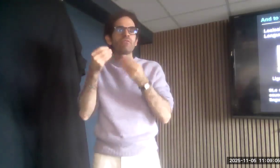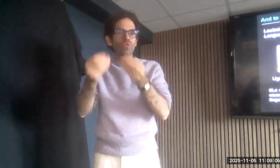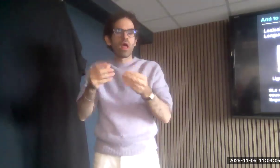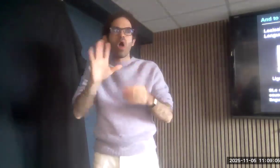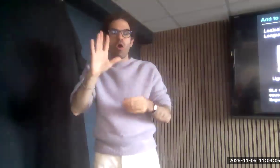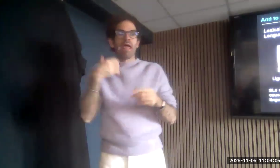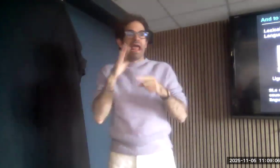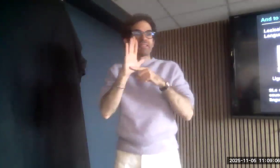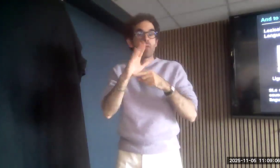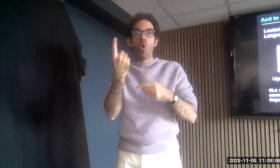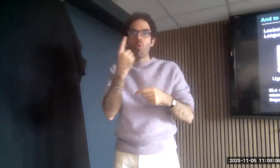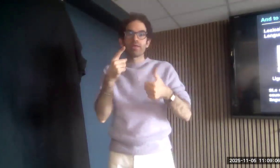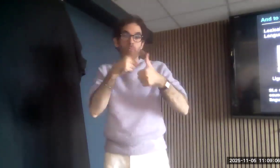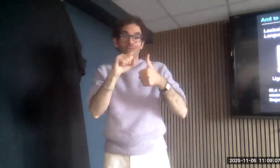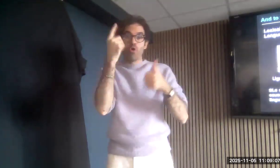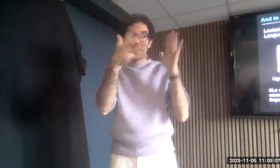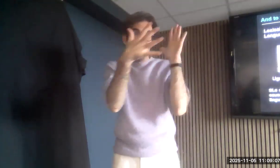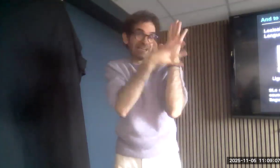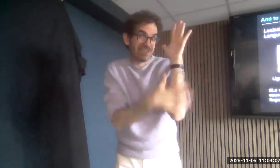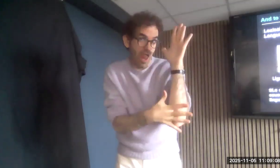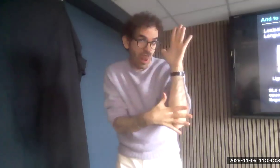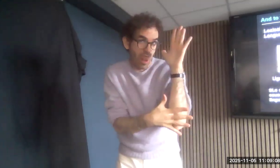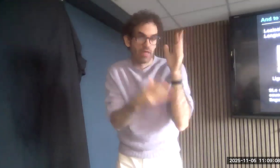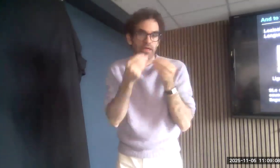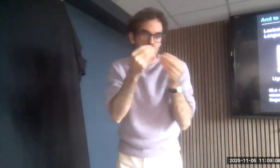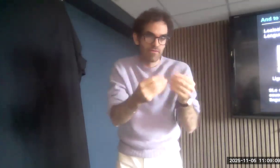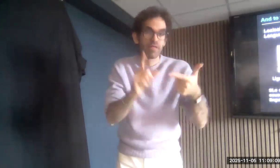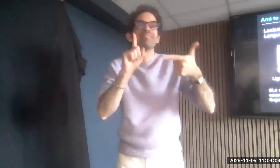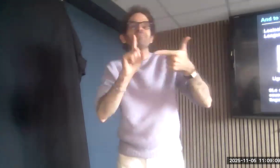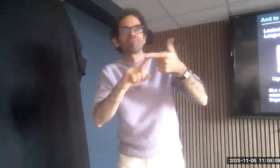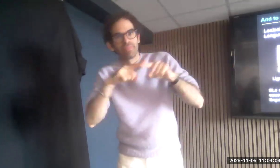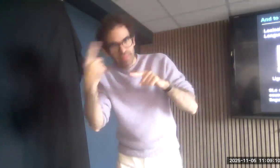And we also have a causative GIVE in Libras.